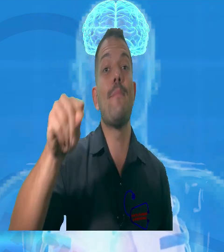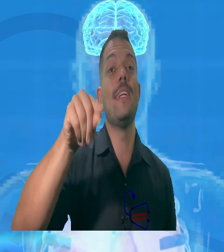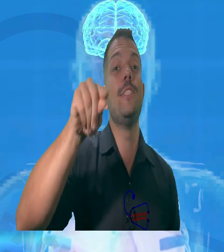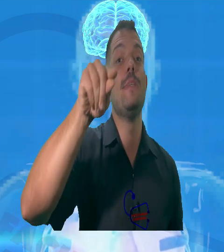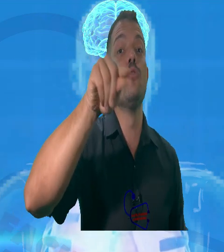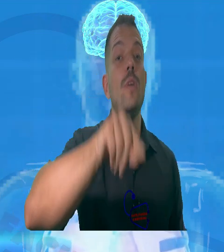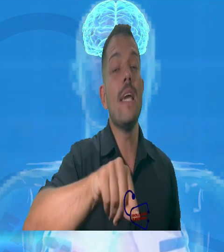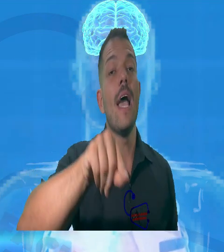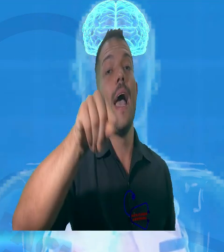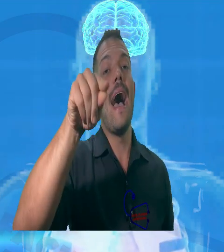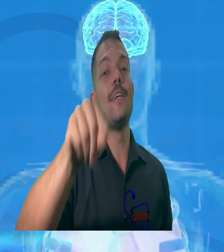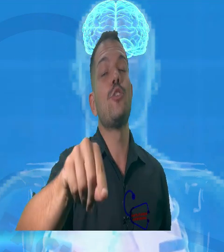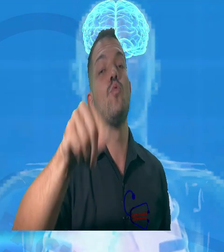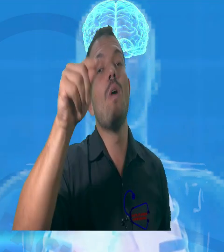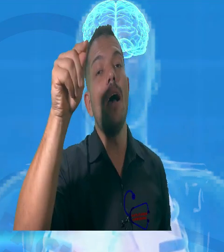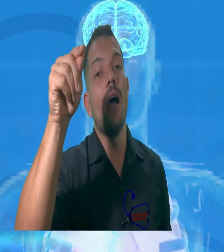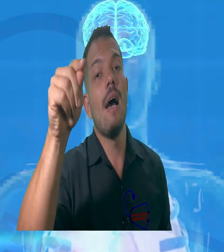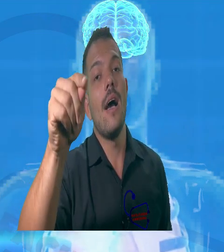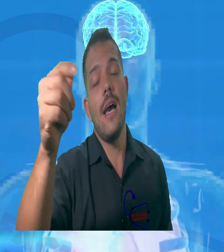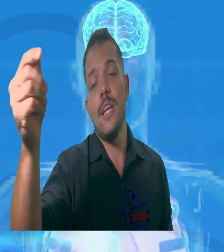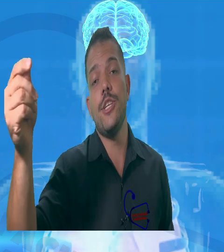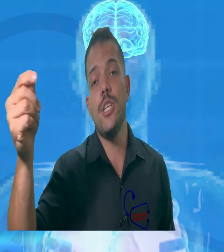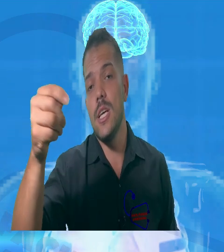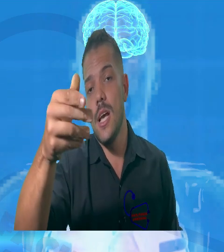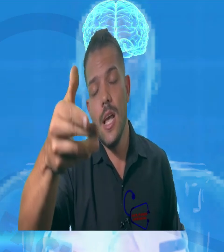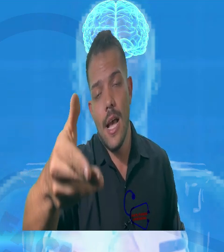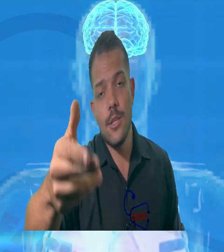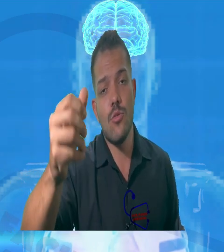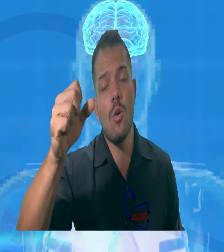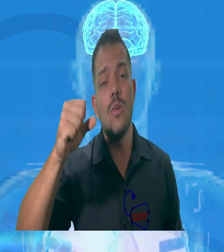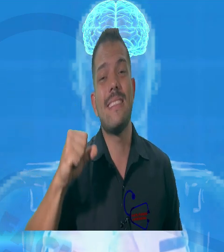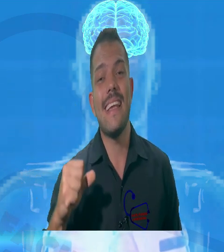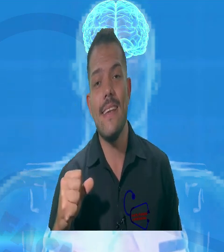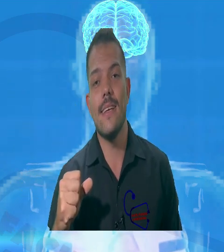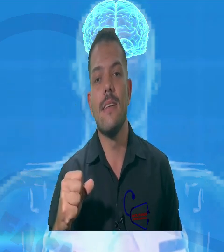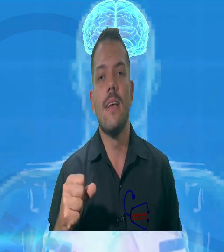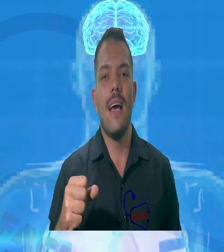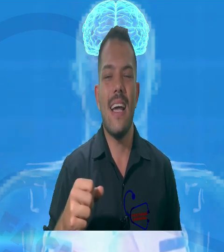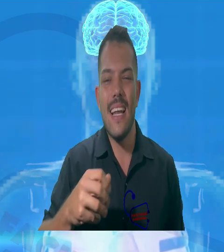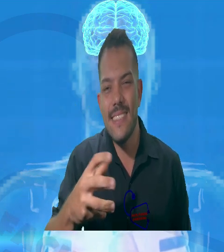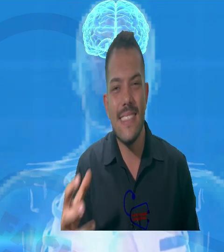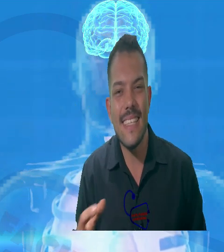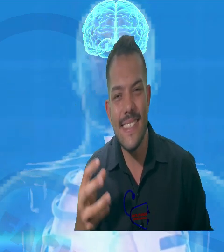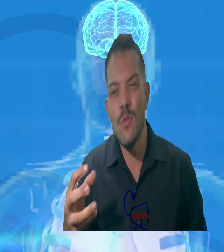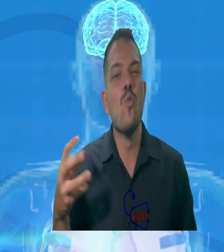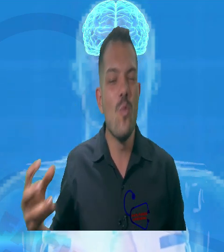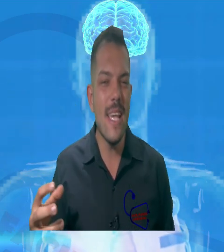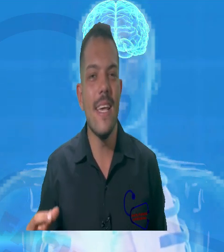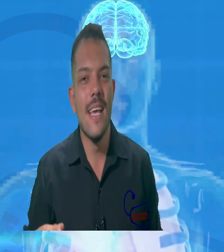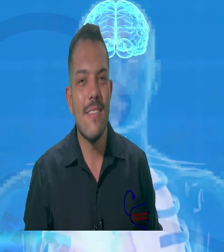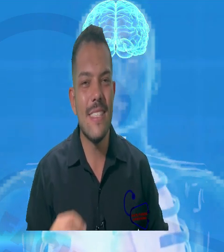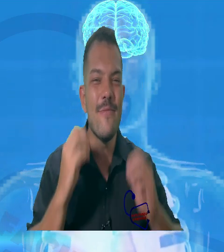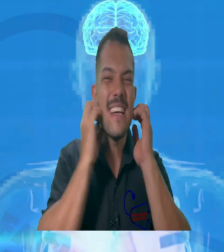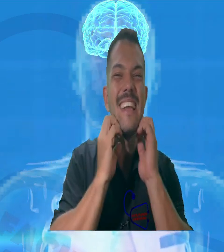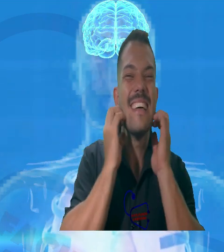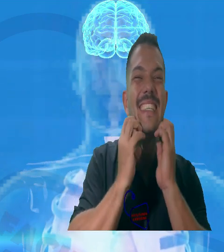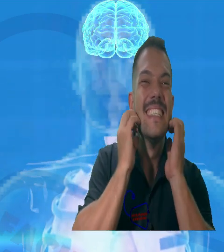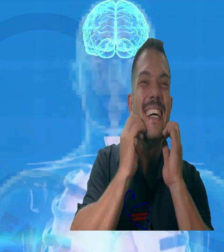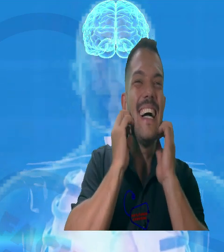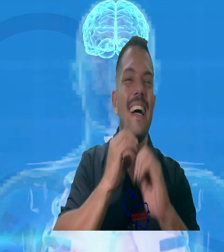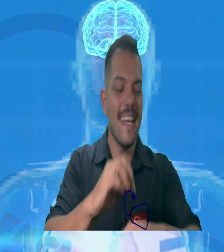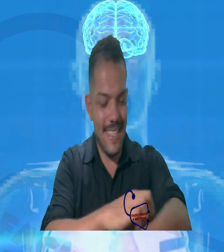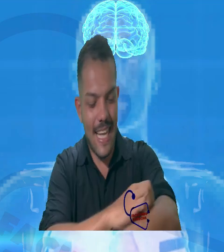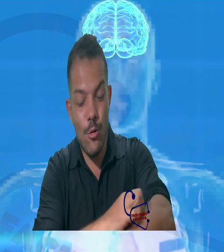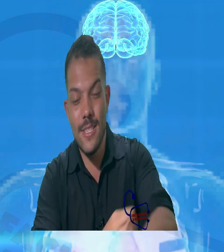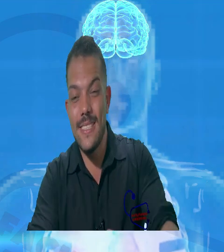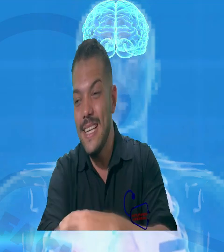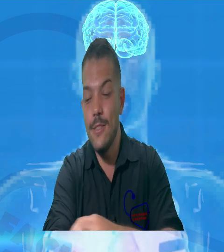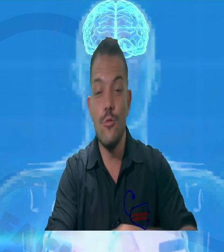to reduce your allergy, your itching, that bad feeling you stay there oh oh it's itchy